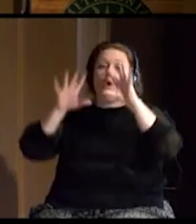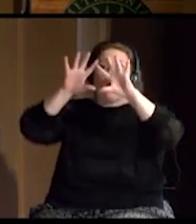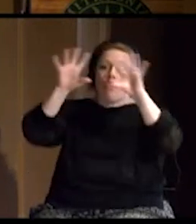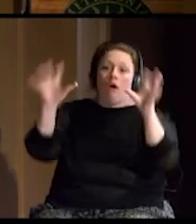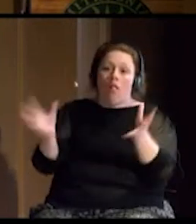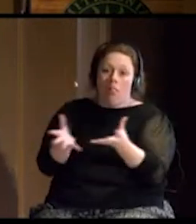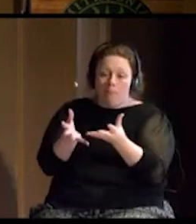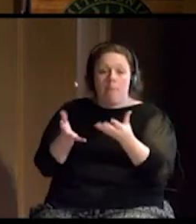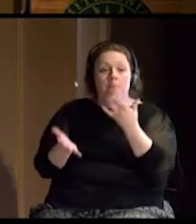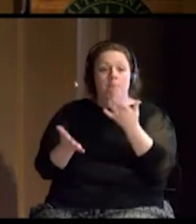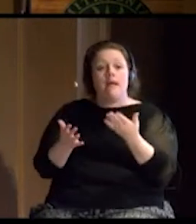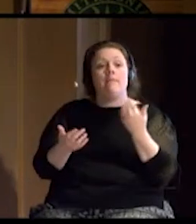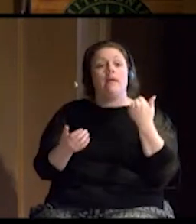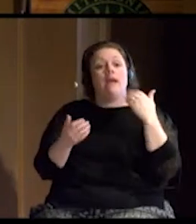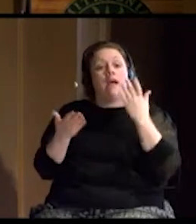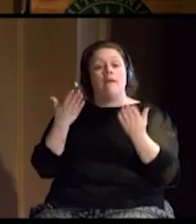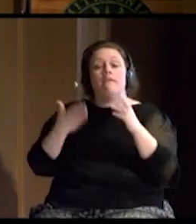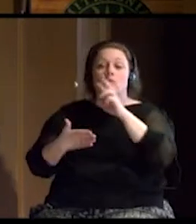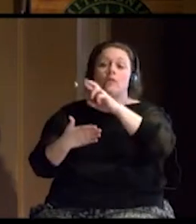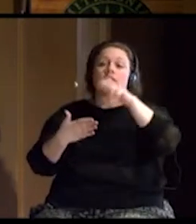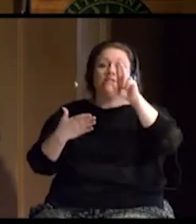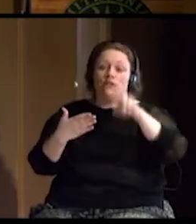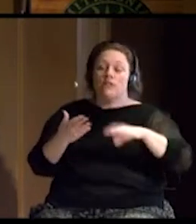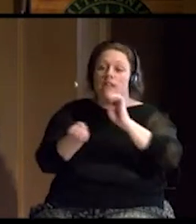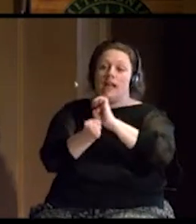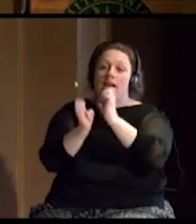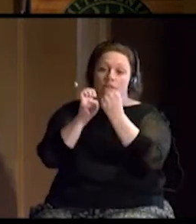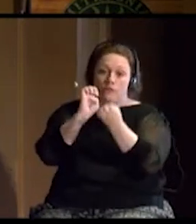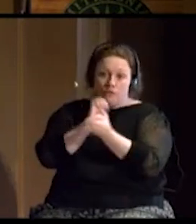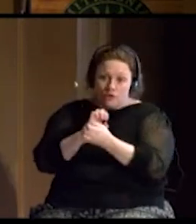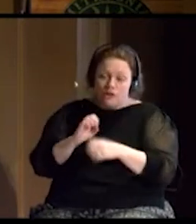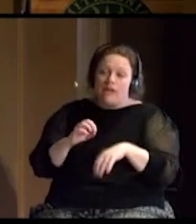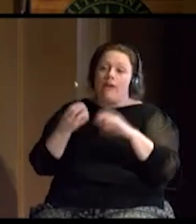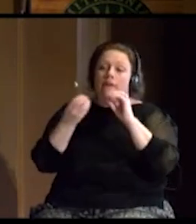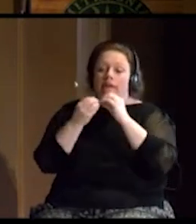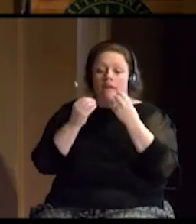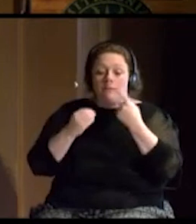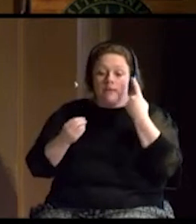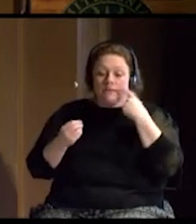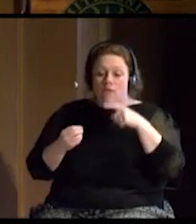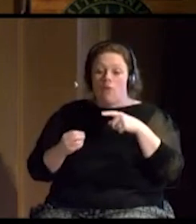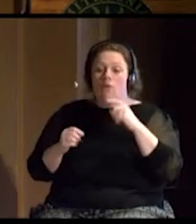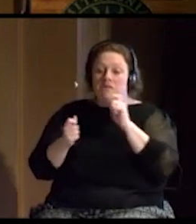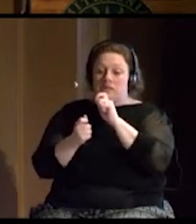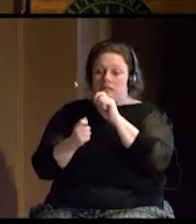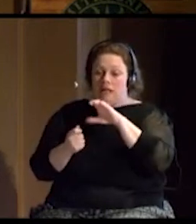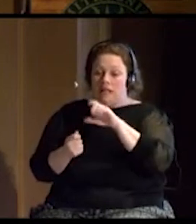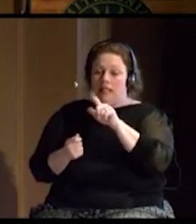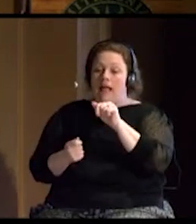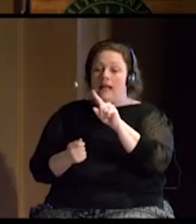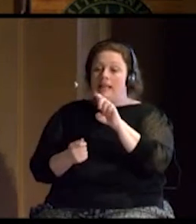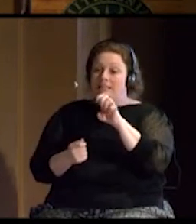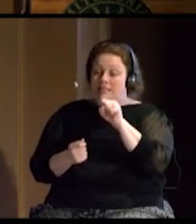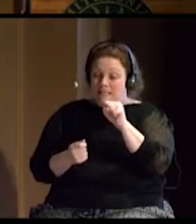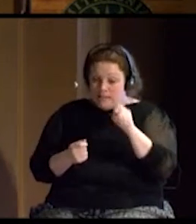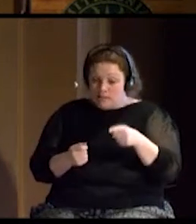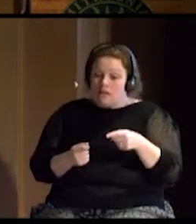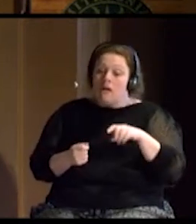in evolutionary dead ends in two other marine clades, the surgeonfishes, as well as the anglerfishes,